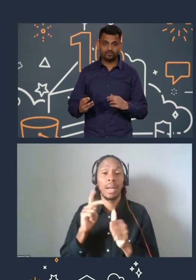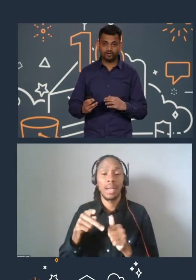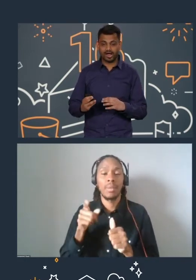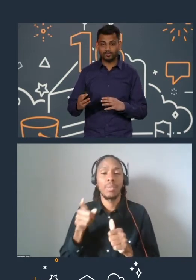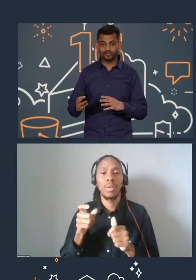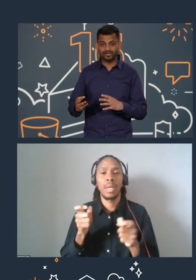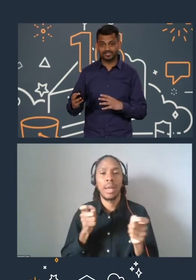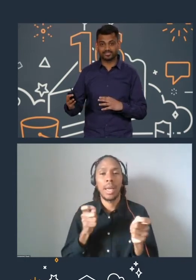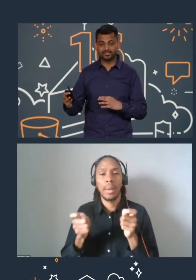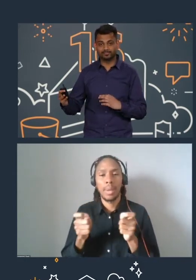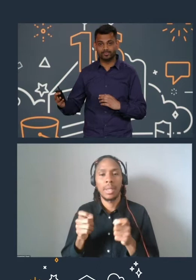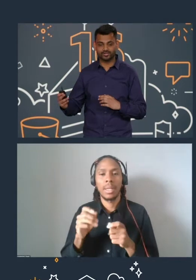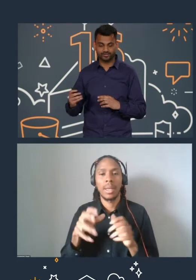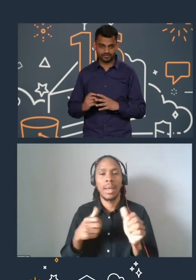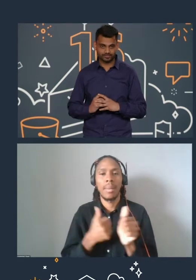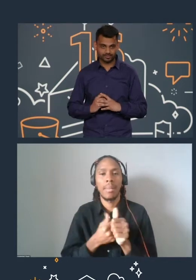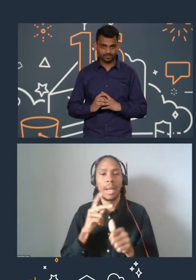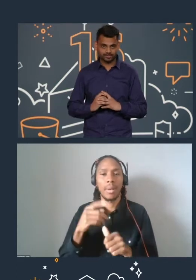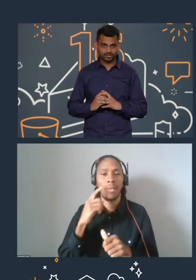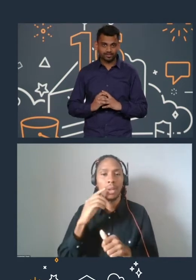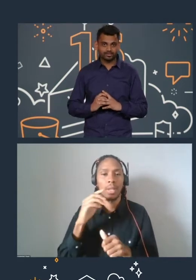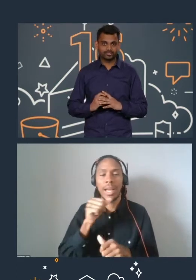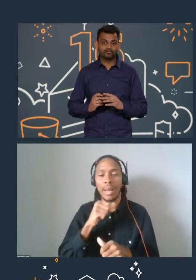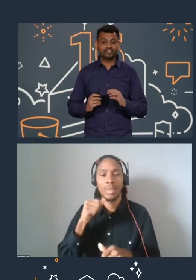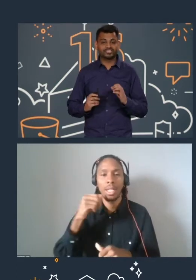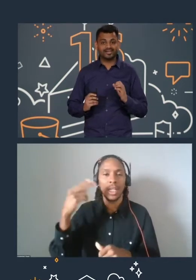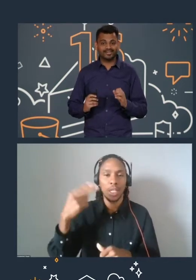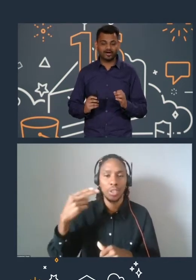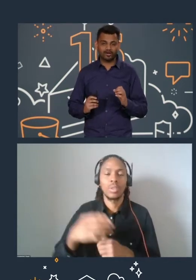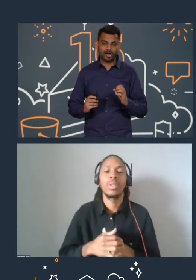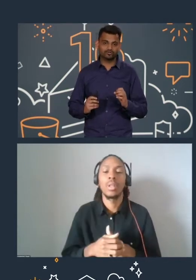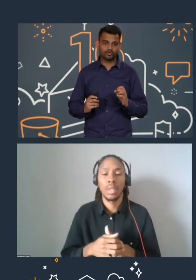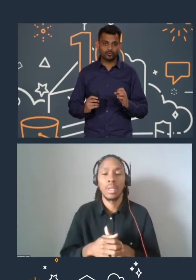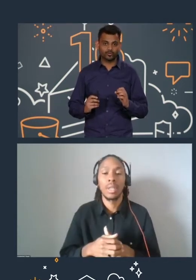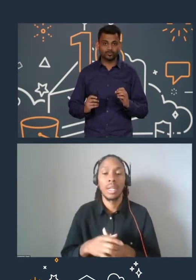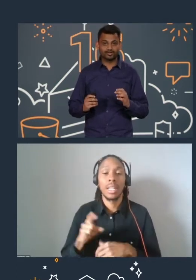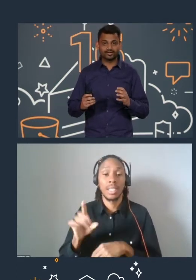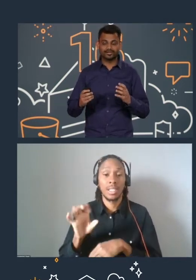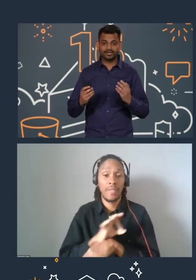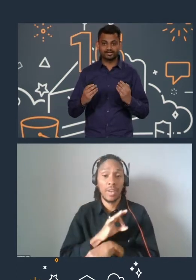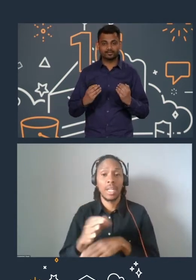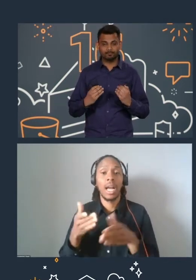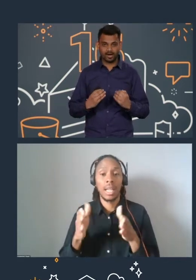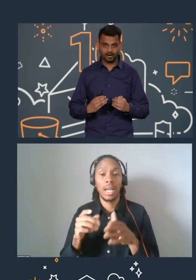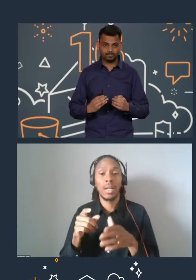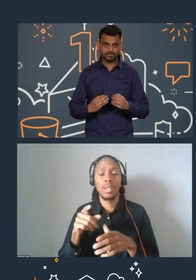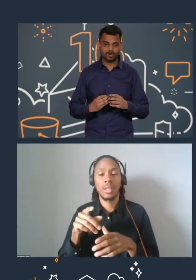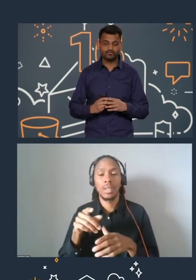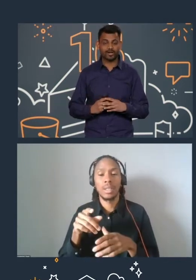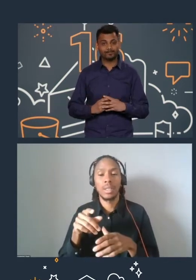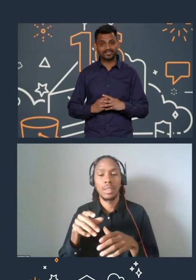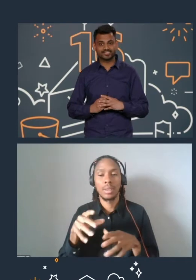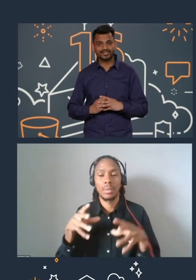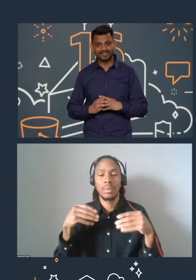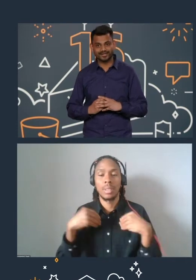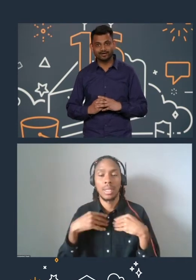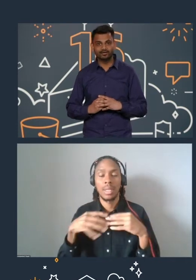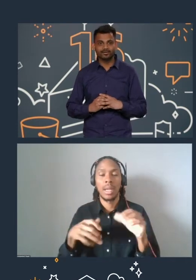of your Amazon S3 buckets. This functionality now allows you to take backups of your application data,